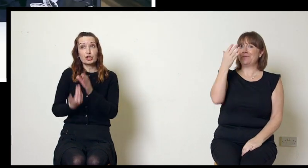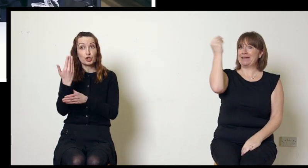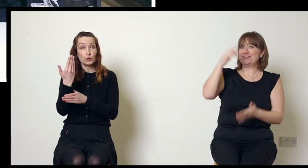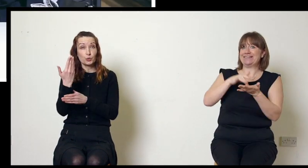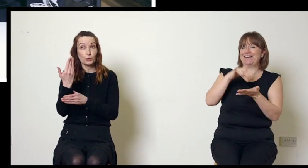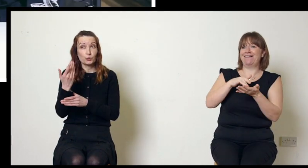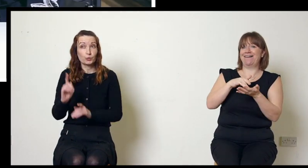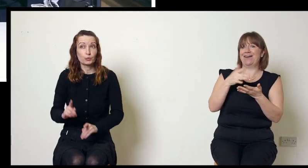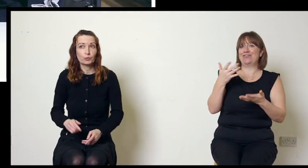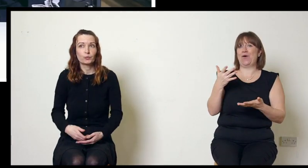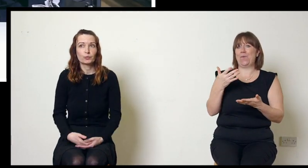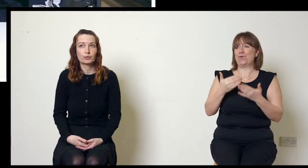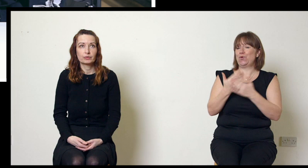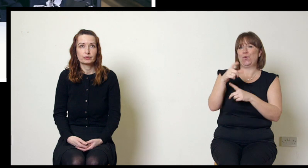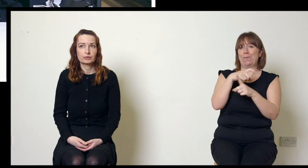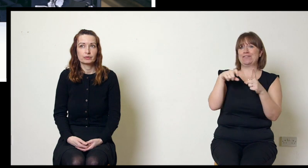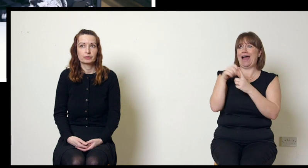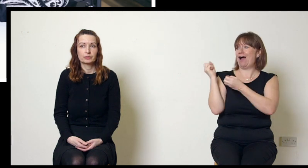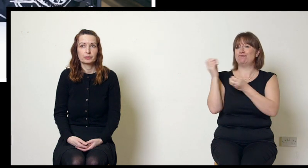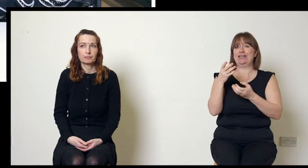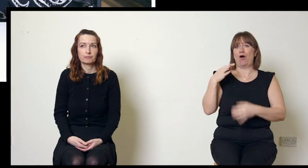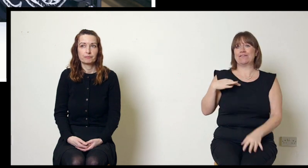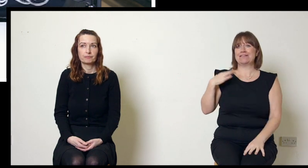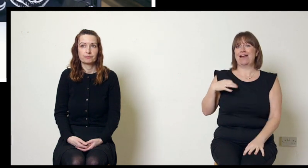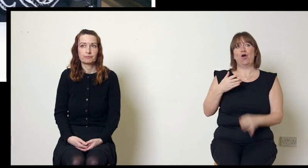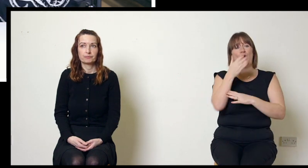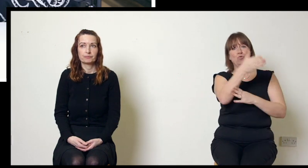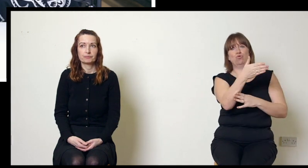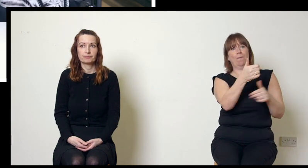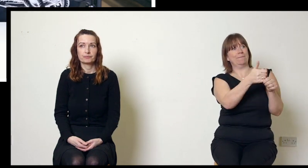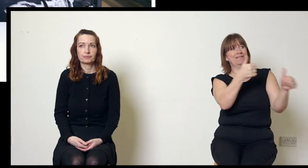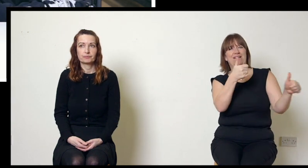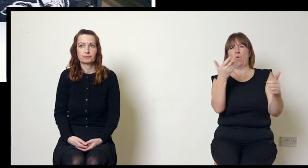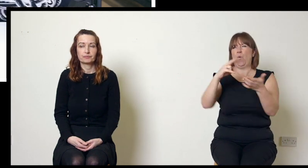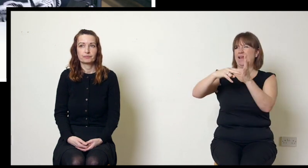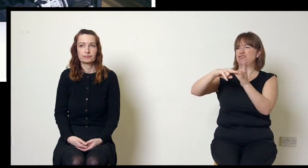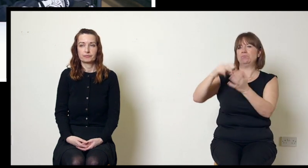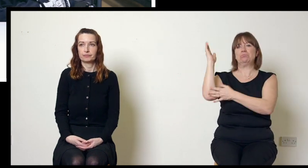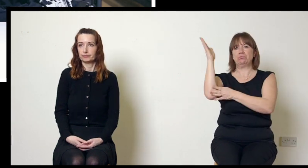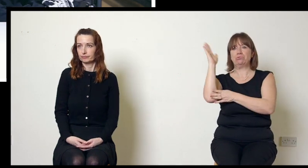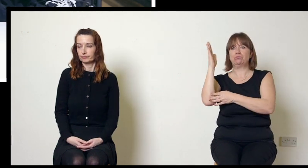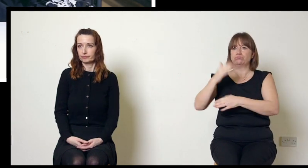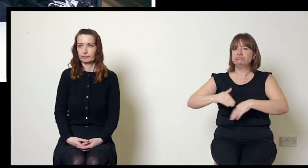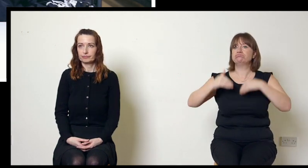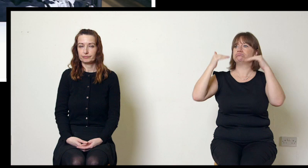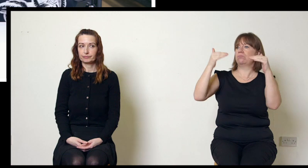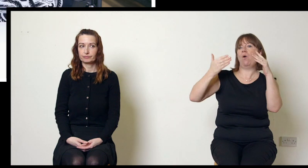So they've just got a new community outreach officer that will go to businesses, organisations, whatever, and give talks to raise awareness about Alzheimer's and dementia.